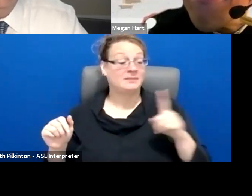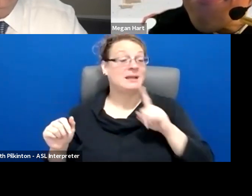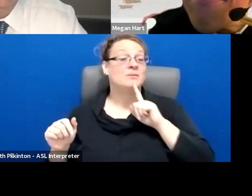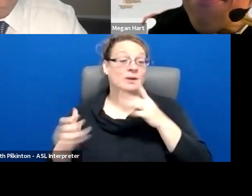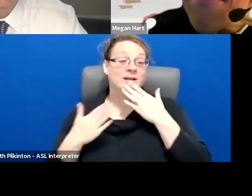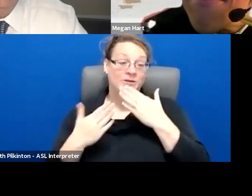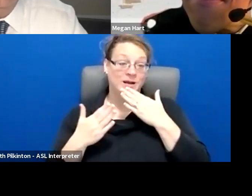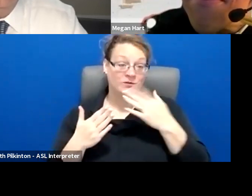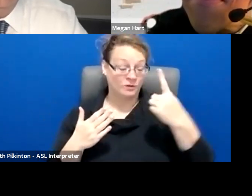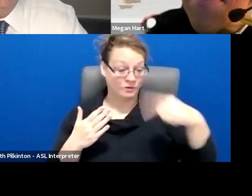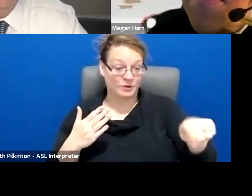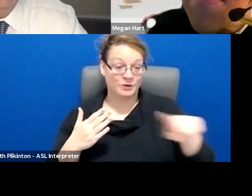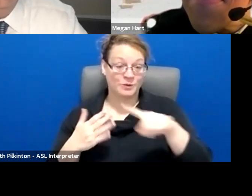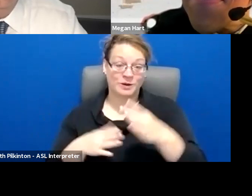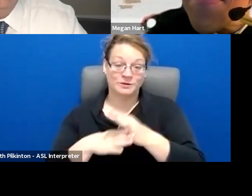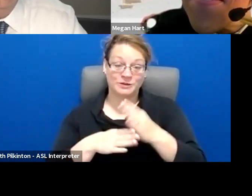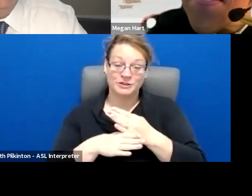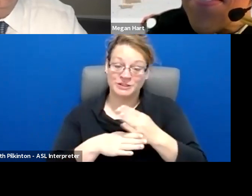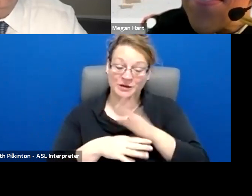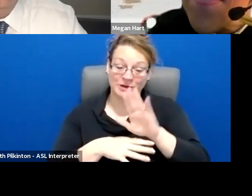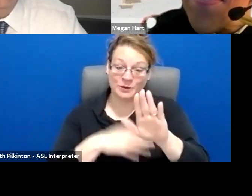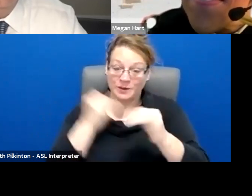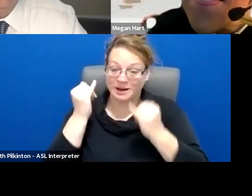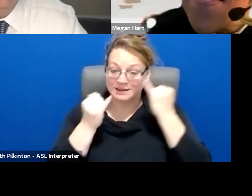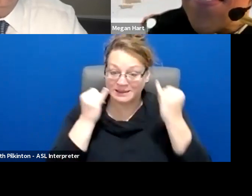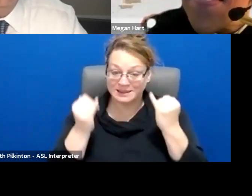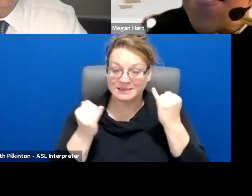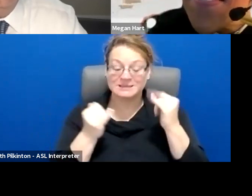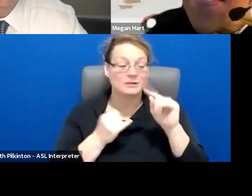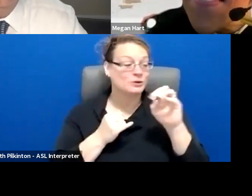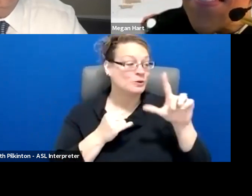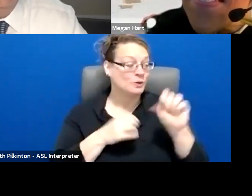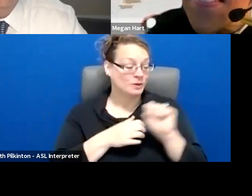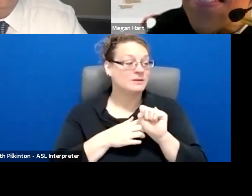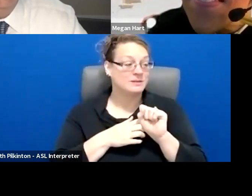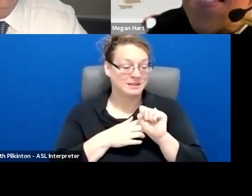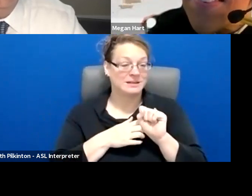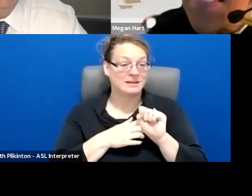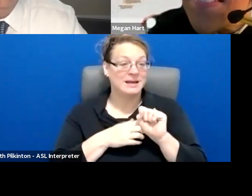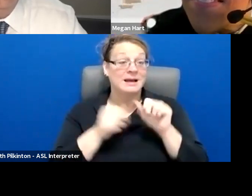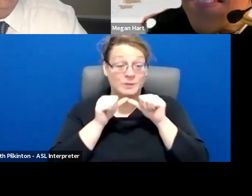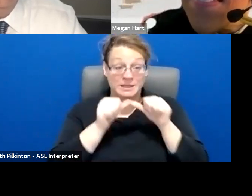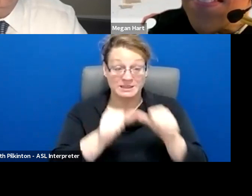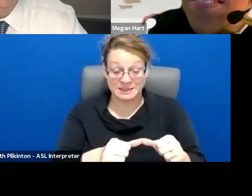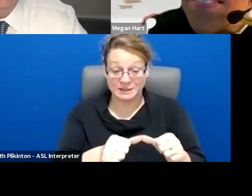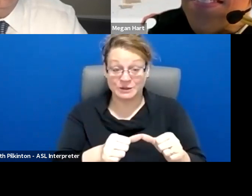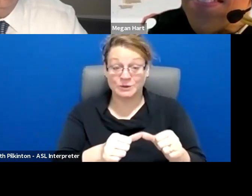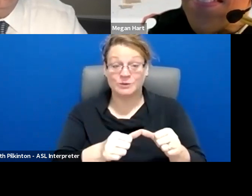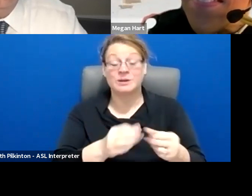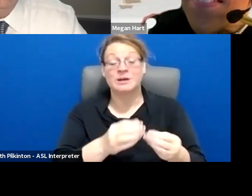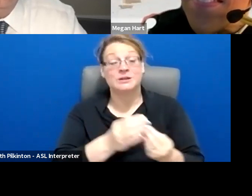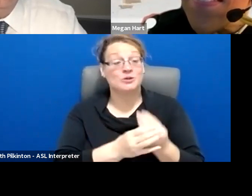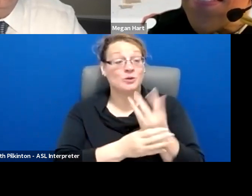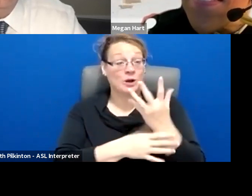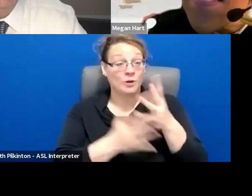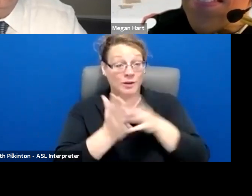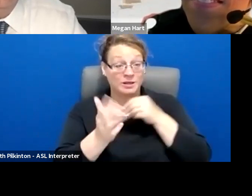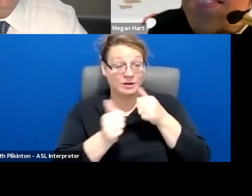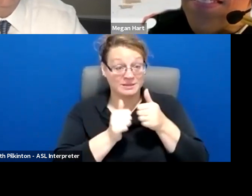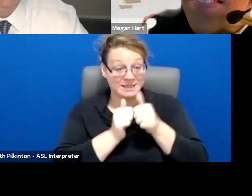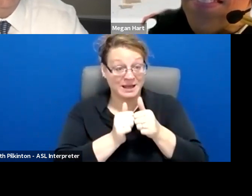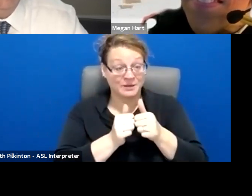the more creative and innovative our entire agency is.